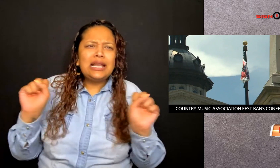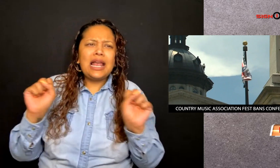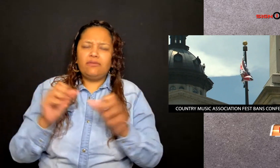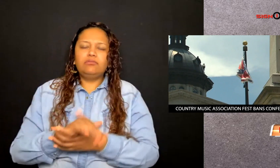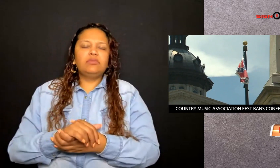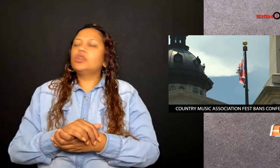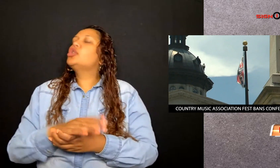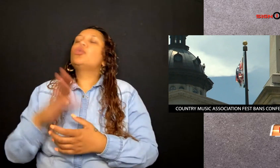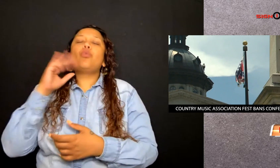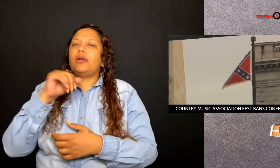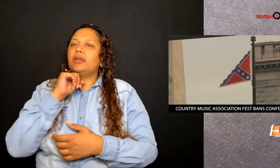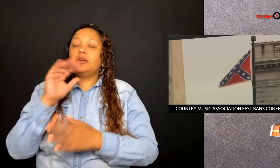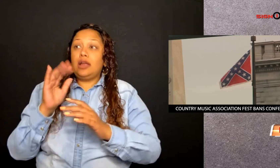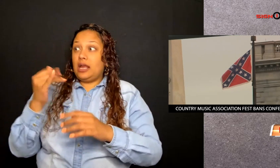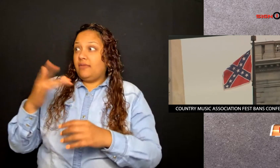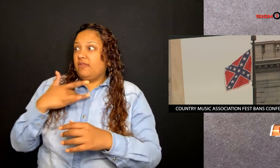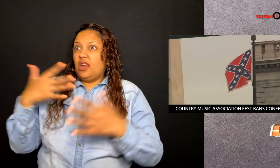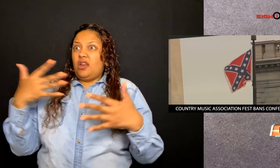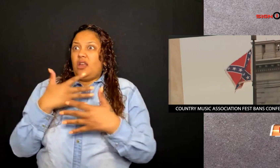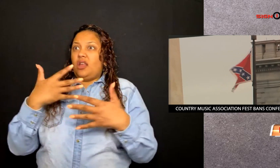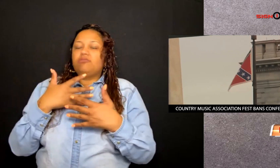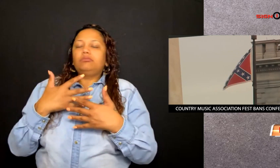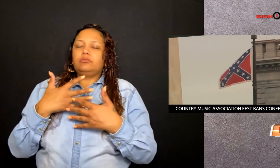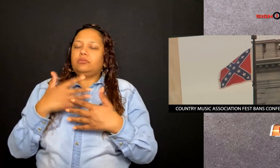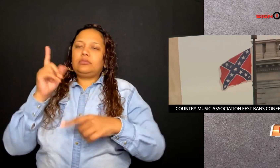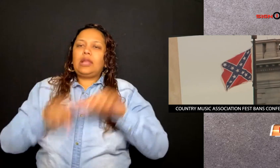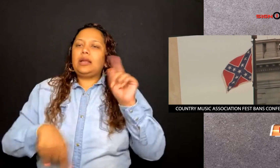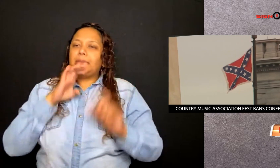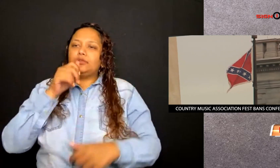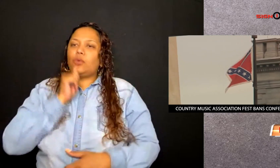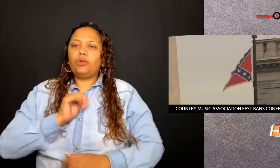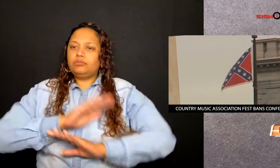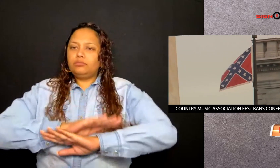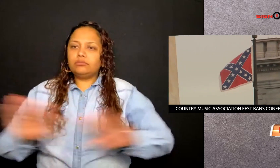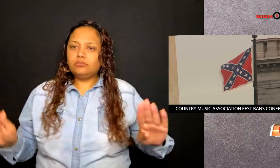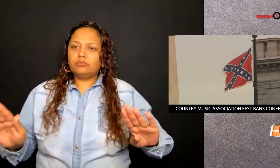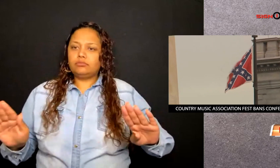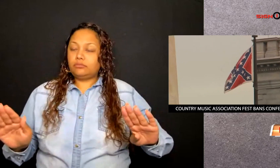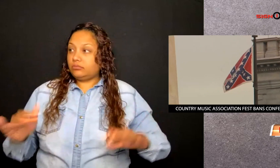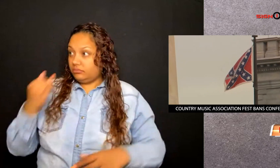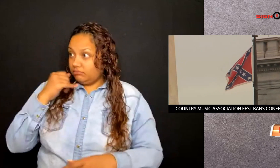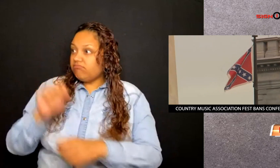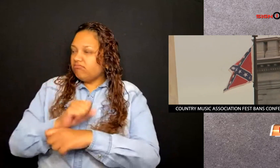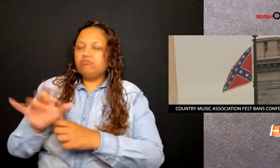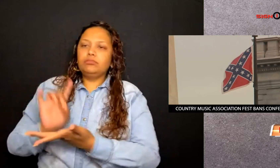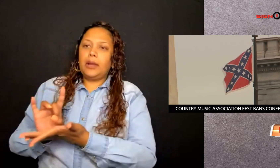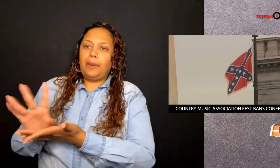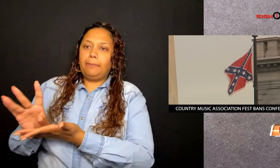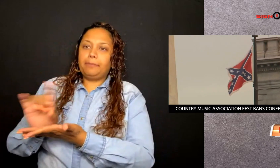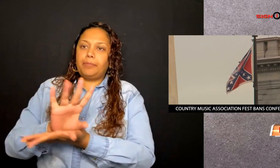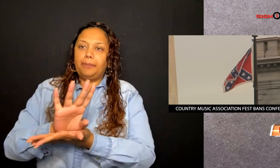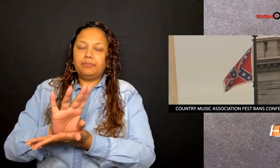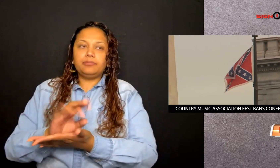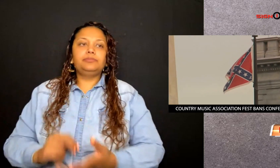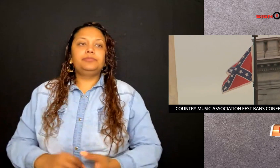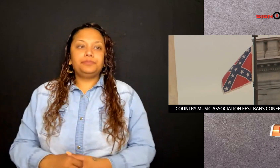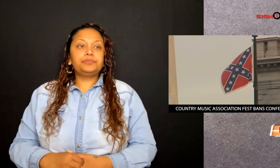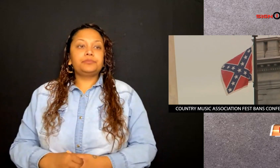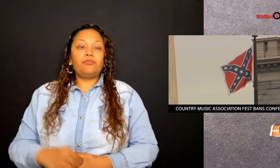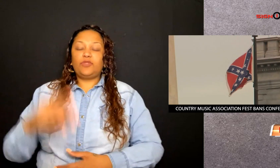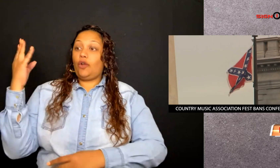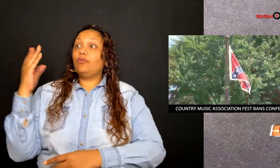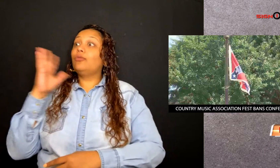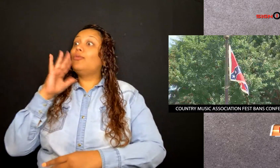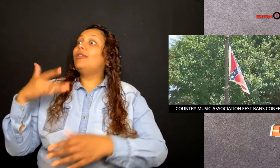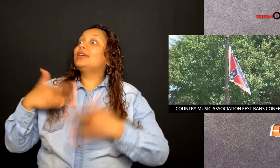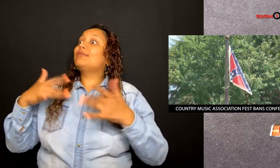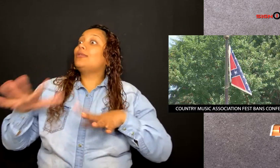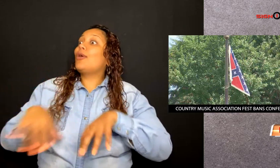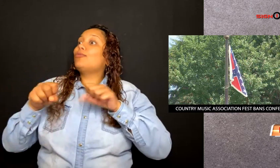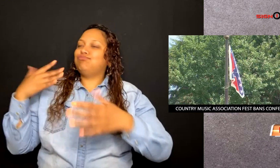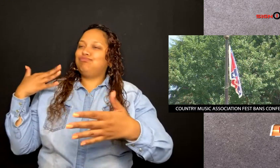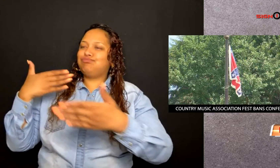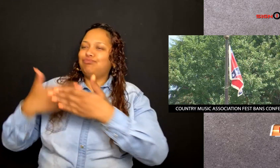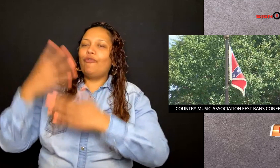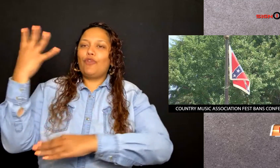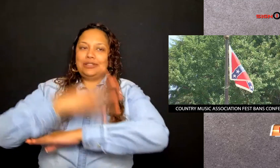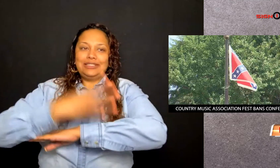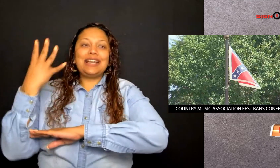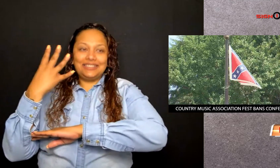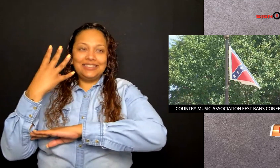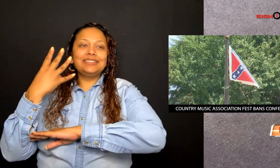the festival to fear for their personal safety will not be tolerated the four-day event starts